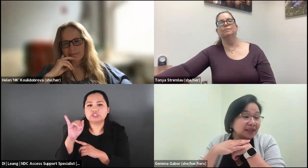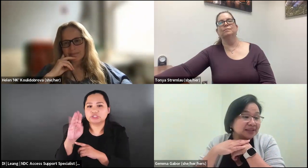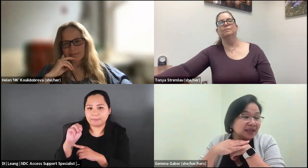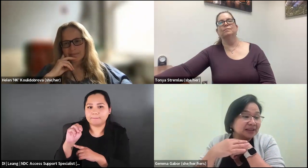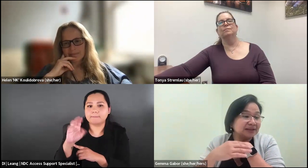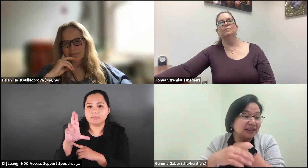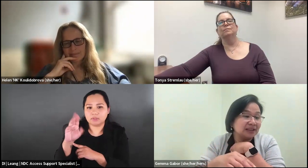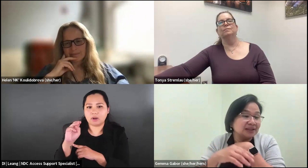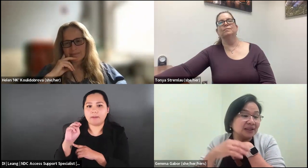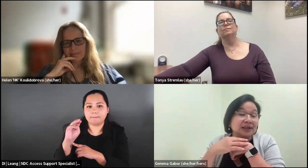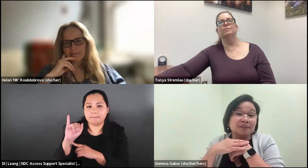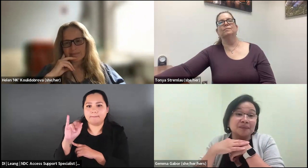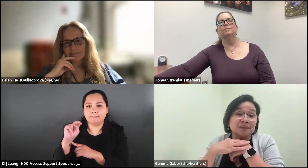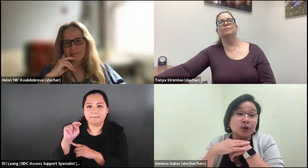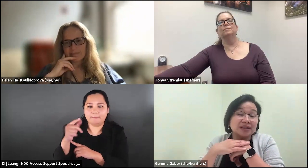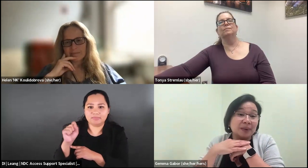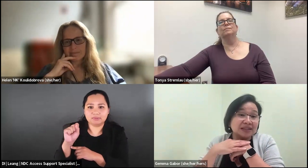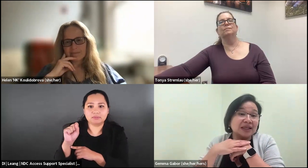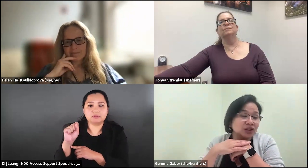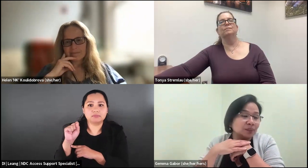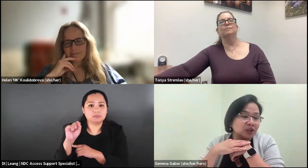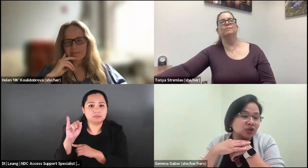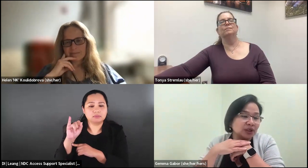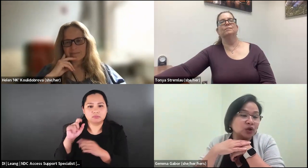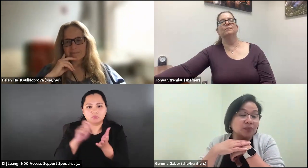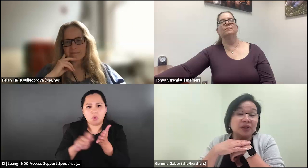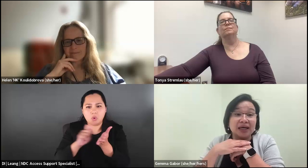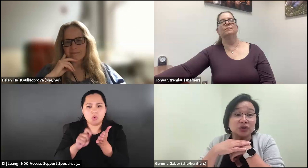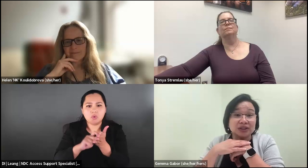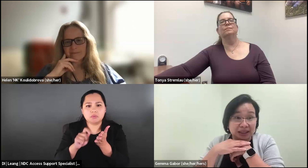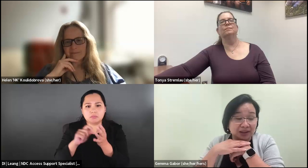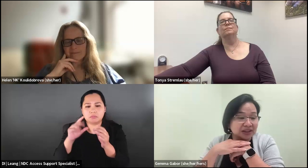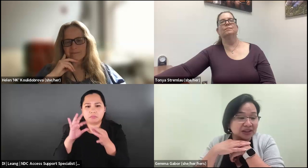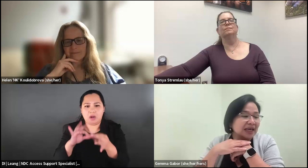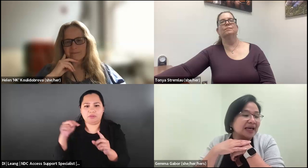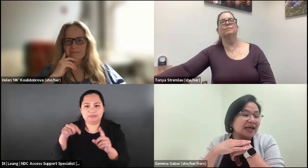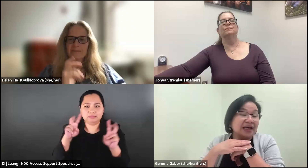BICS is known as Basic Interpersonal Communication Skills.